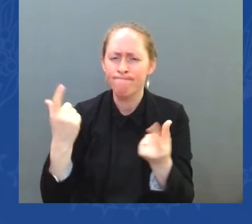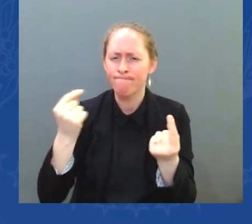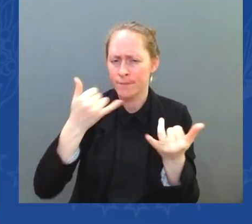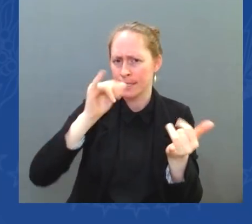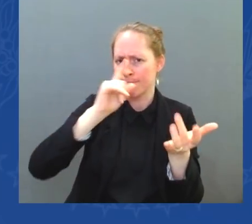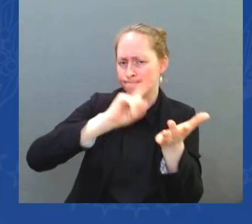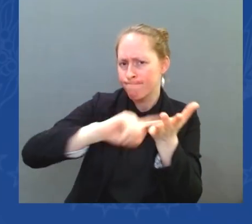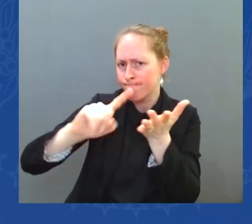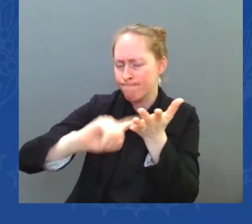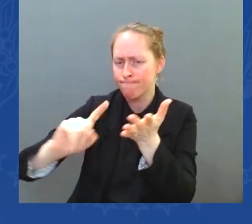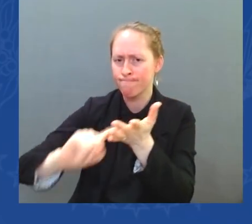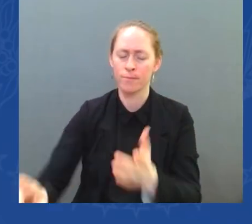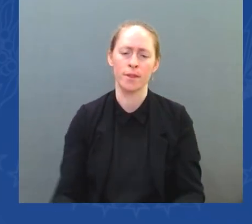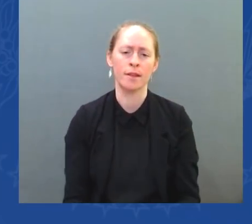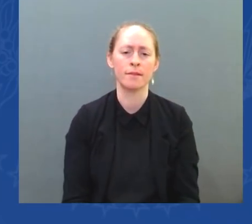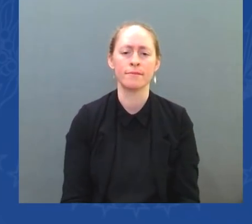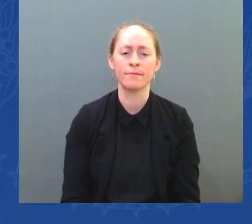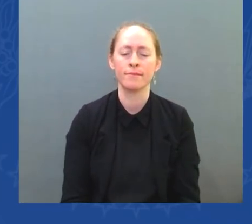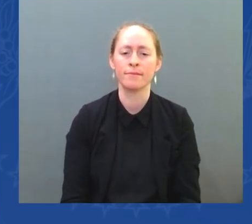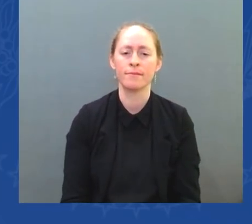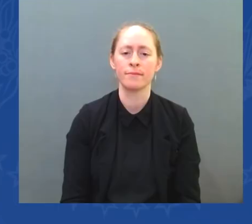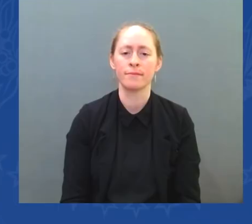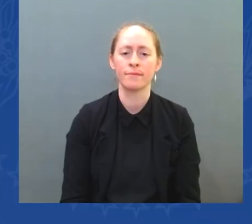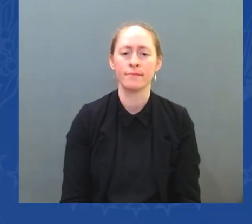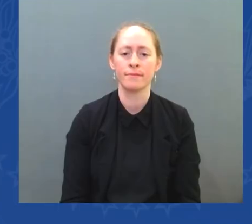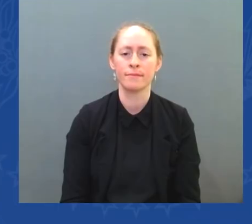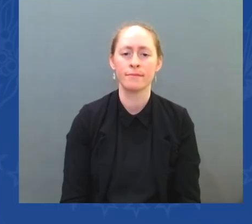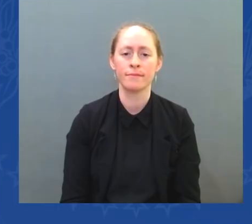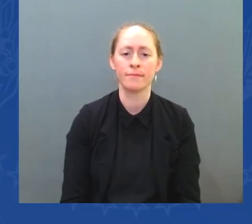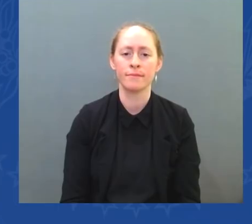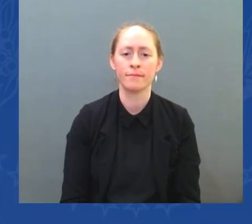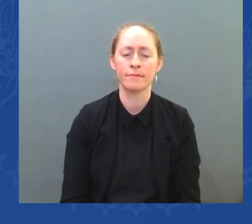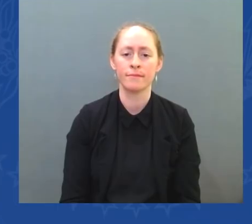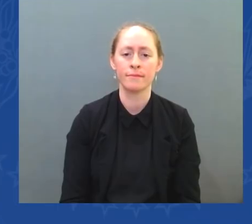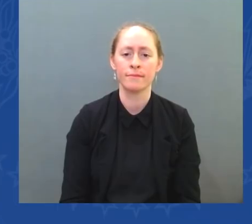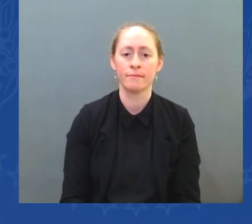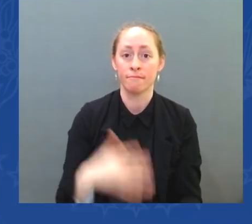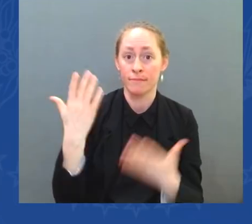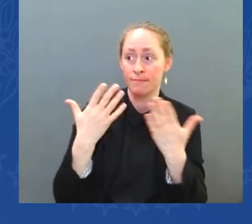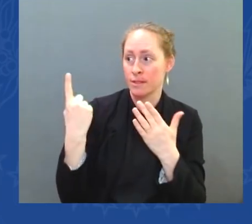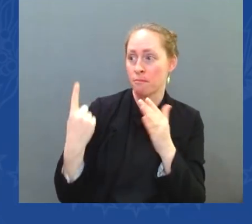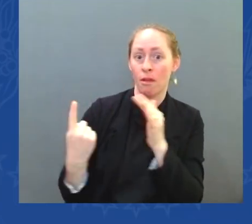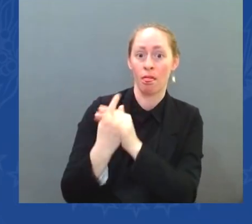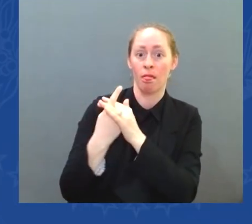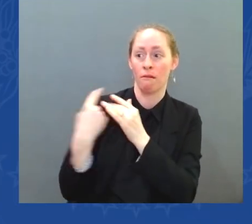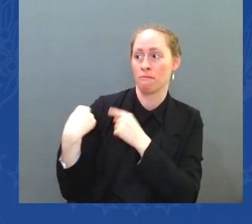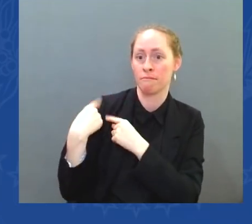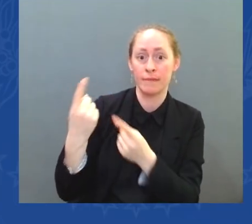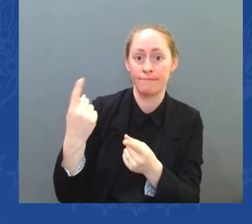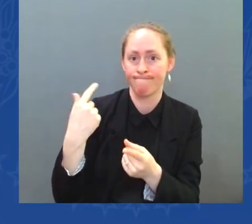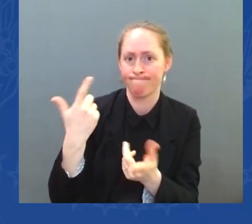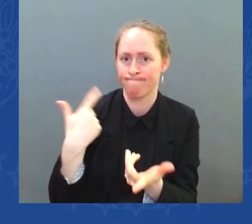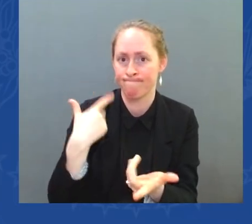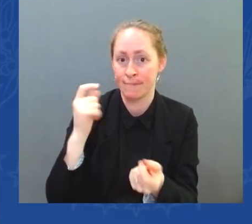I haven't heard the news. I haven't spoken to anybody but my staff. But we're not letting up on it until we find out and we find the -- the perpetrator.